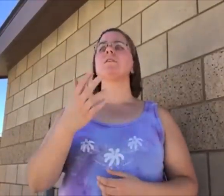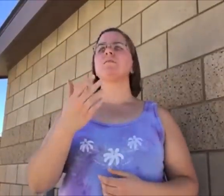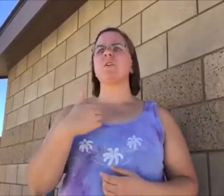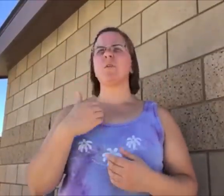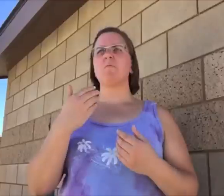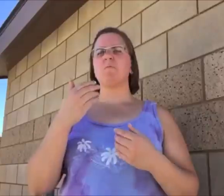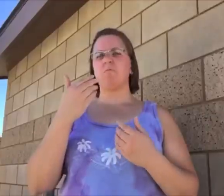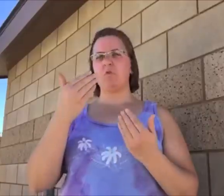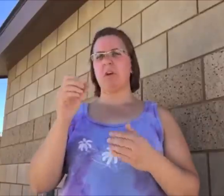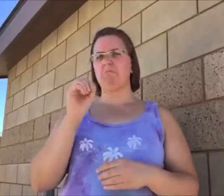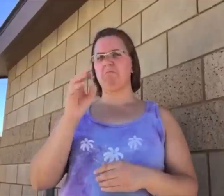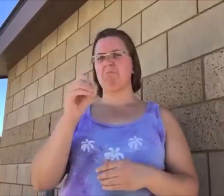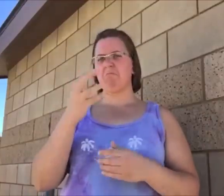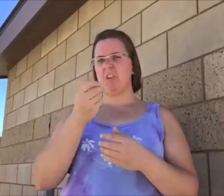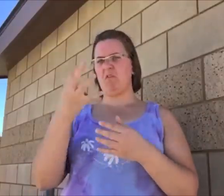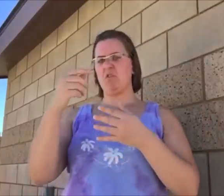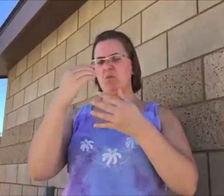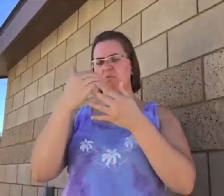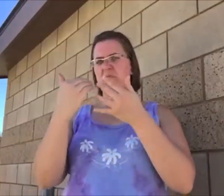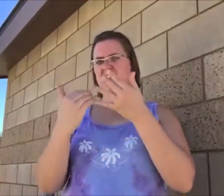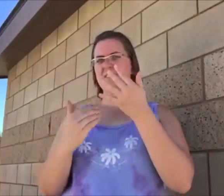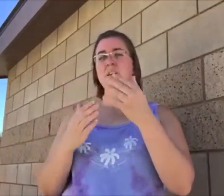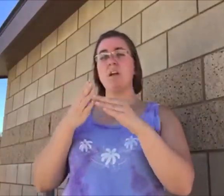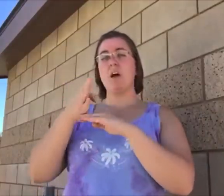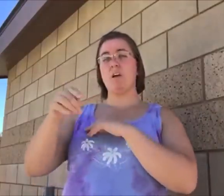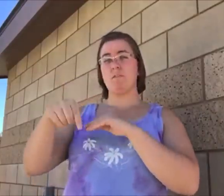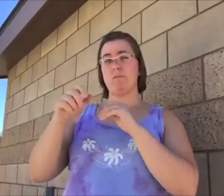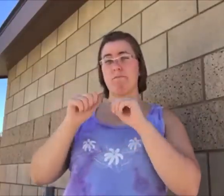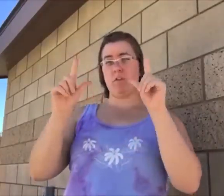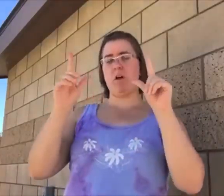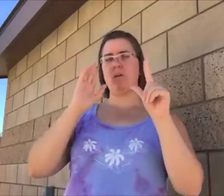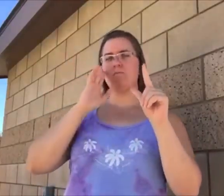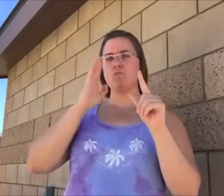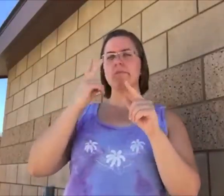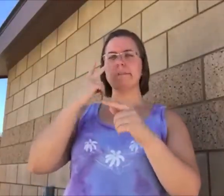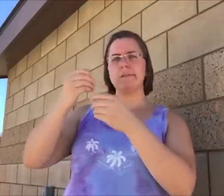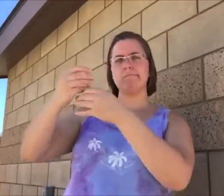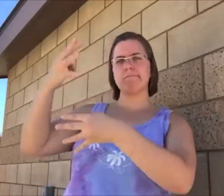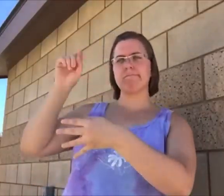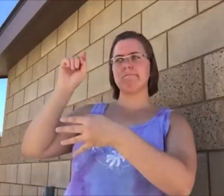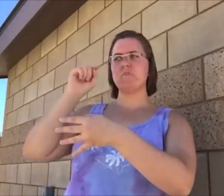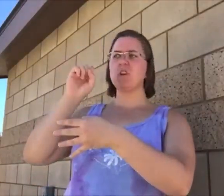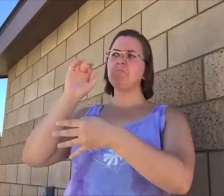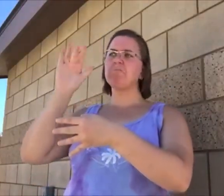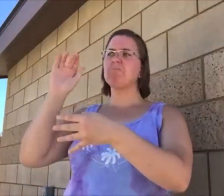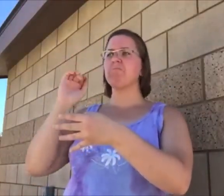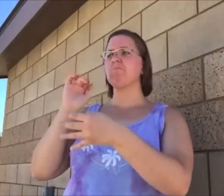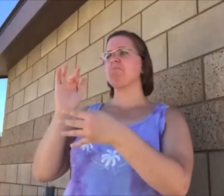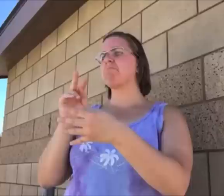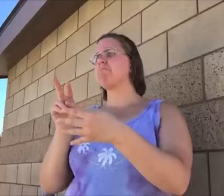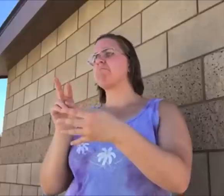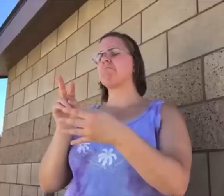and I will provide their links at the conclusion of this vlog.